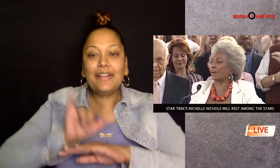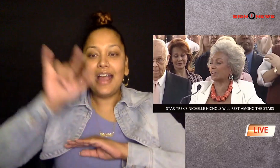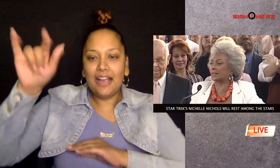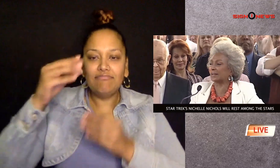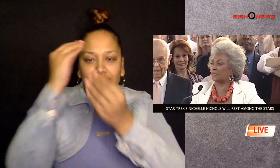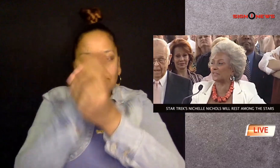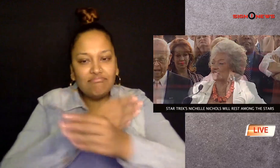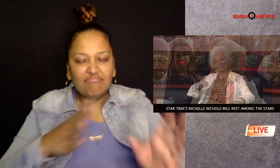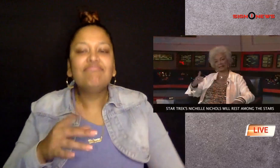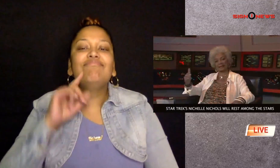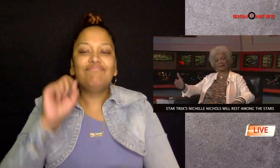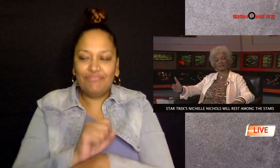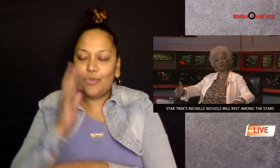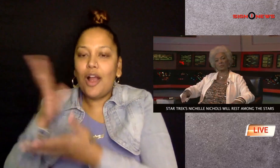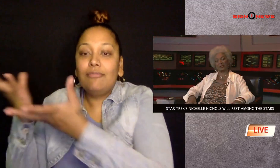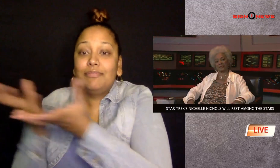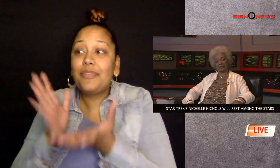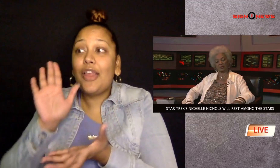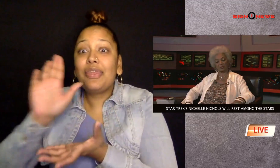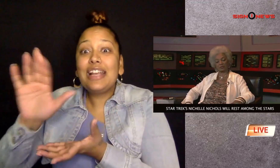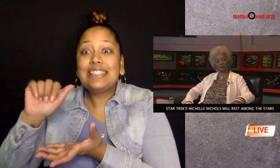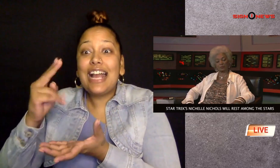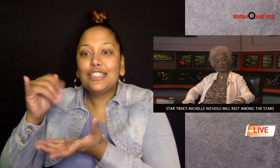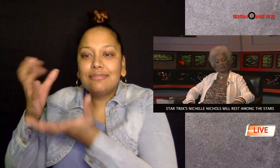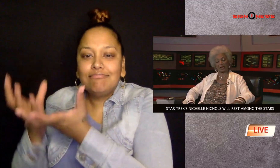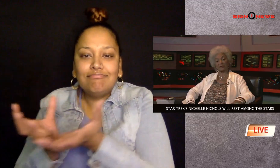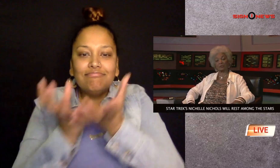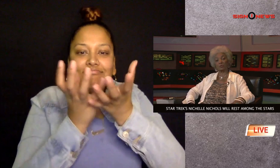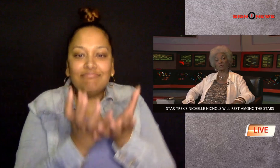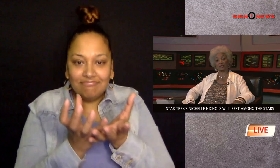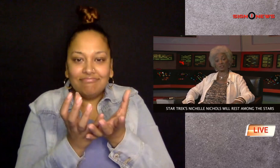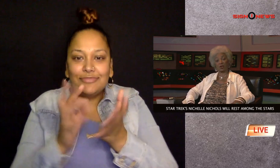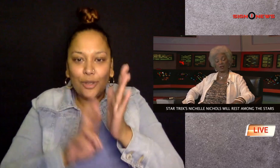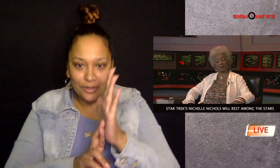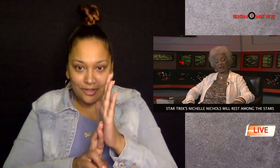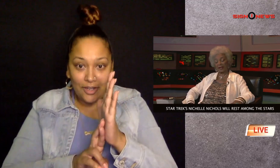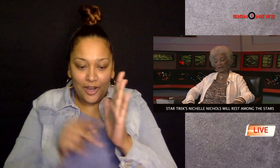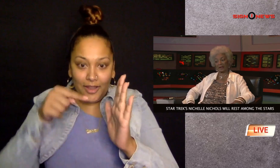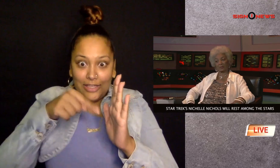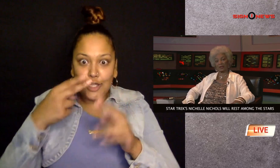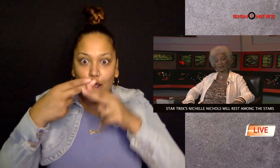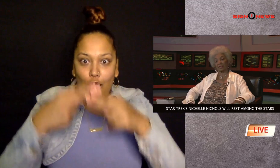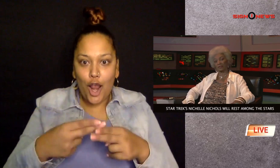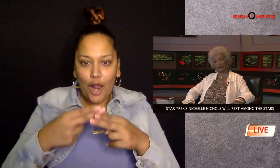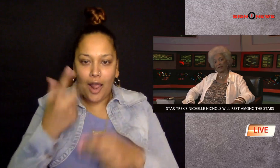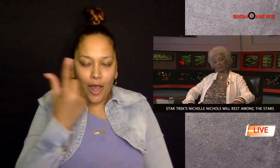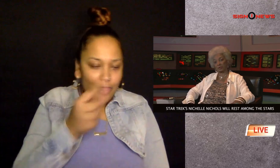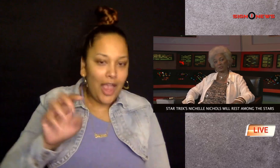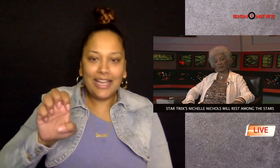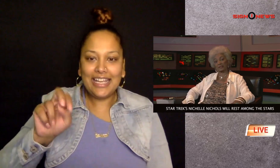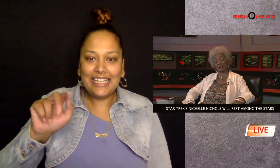Celestis memorial space flights announced Nichols' ashes will be put on board a rocket called